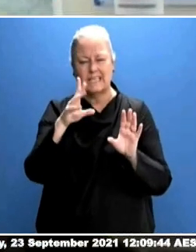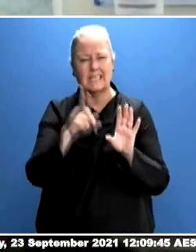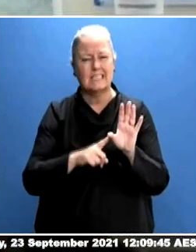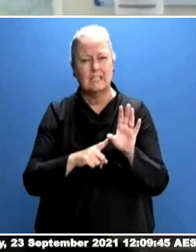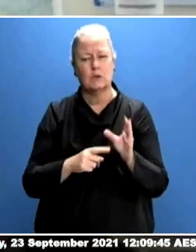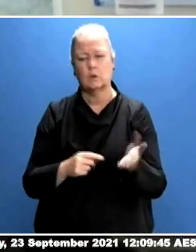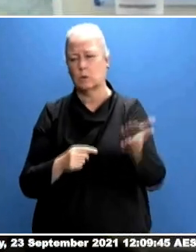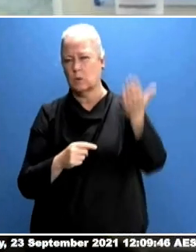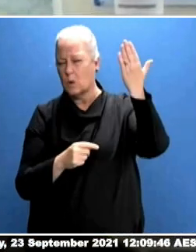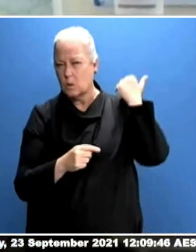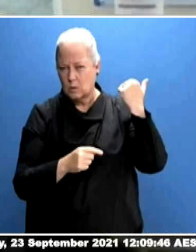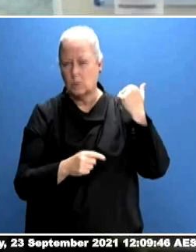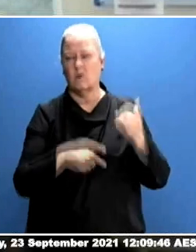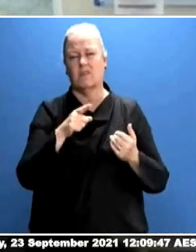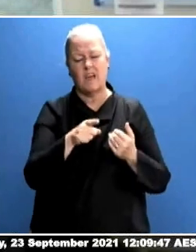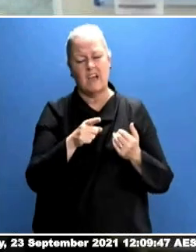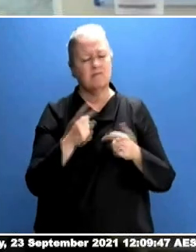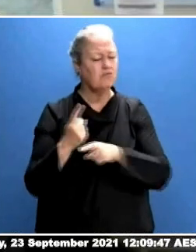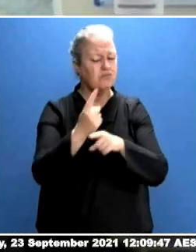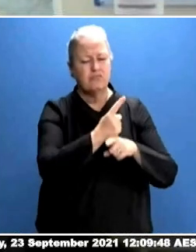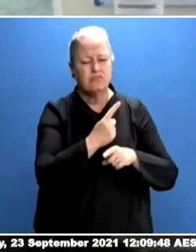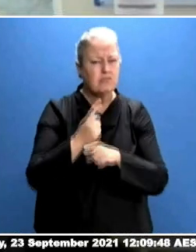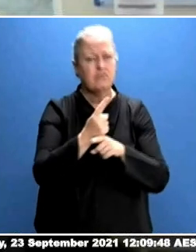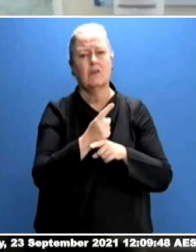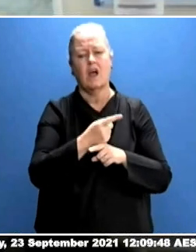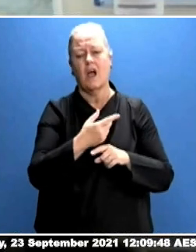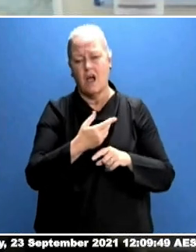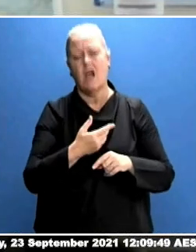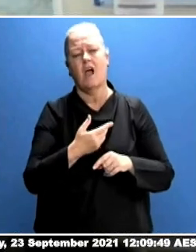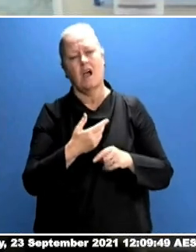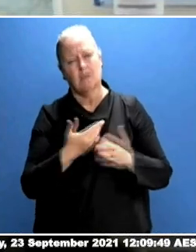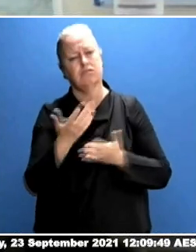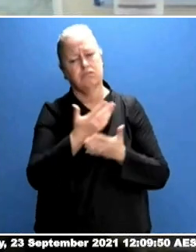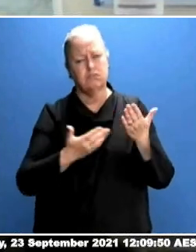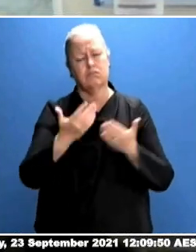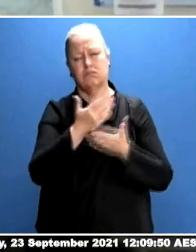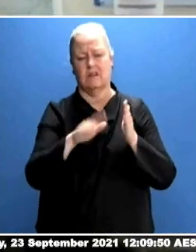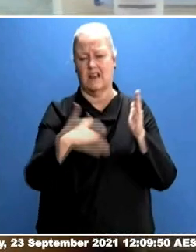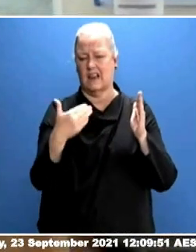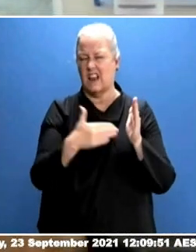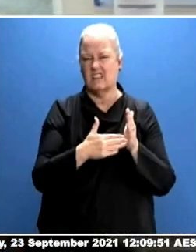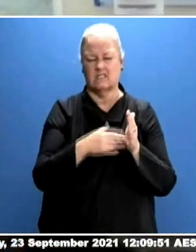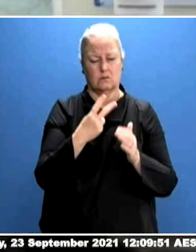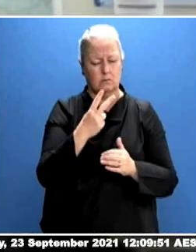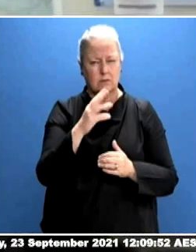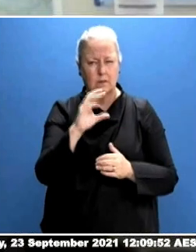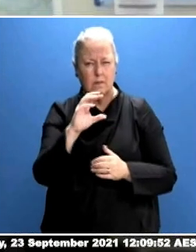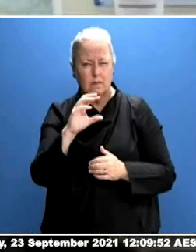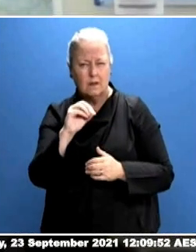occurred in 2012 and submissions made in relation to Secure Care. So there's been a bit of a history of it.